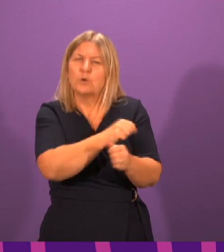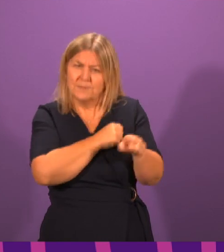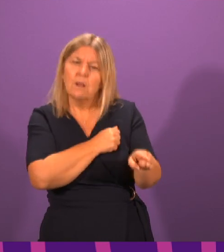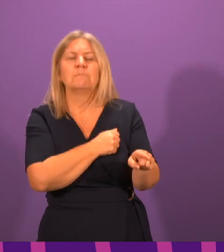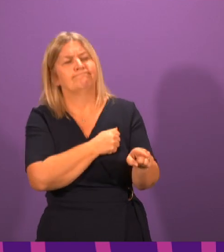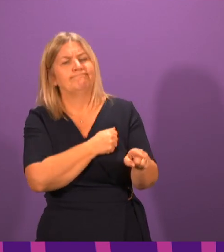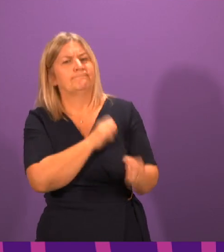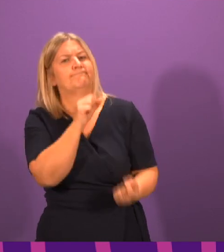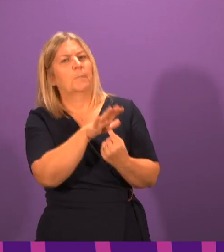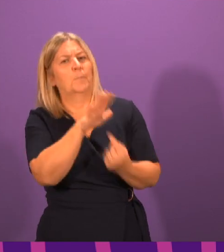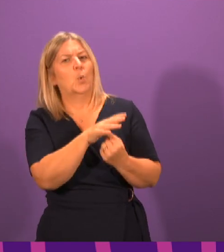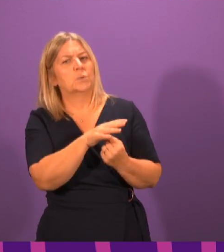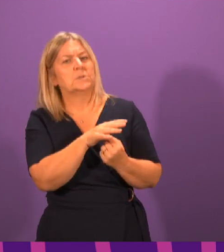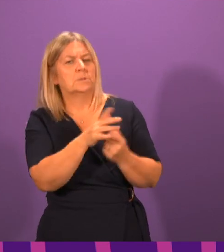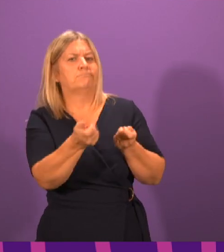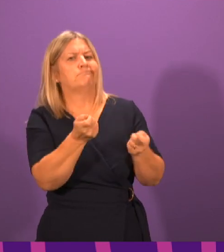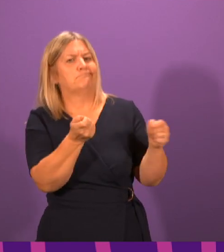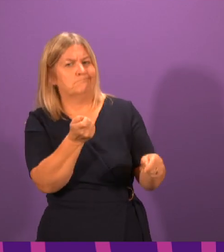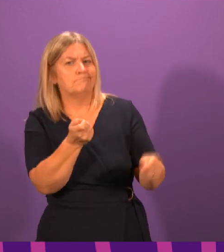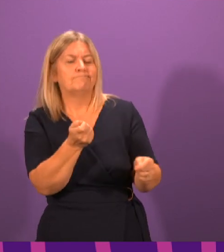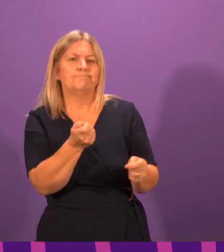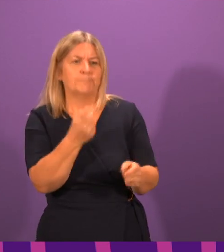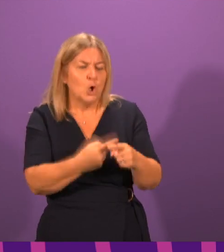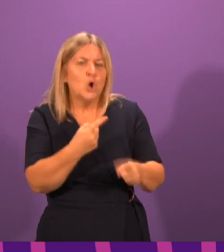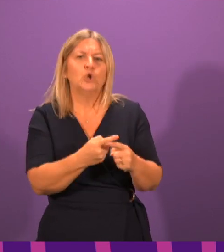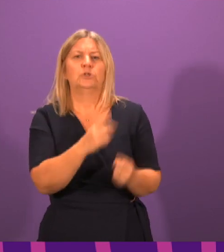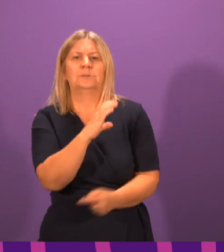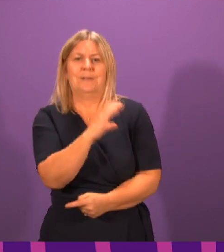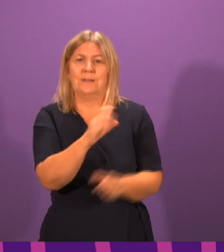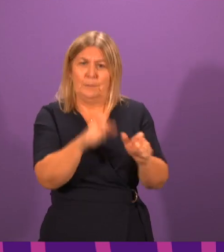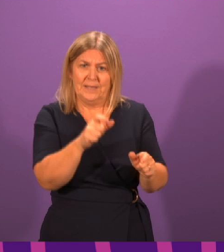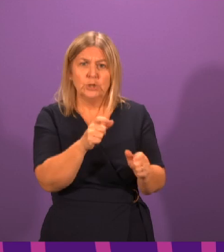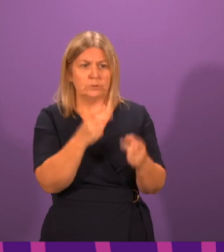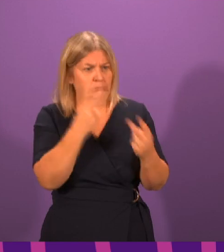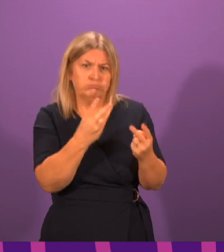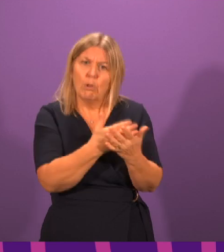with an additional 1,600 urgent and cancer patients seen between March and September,